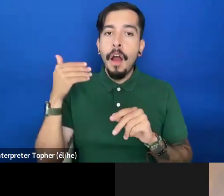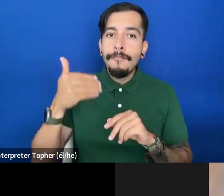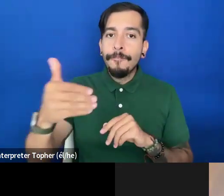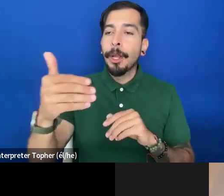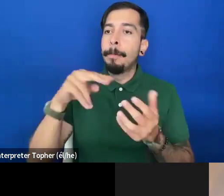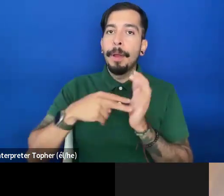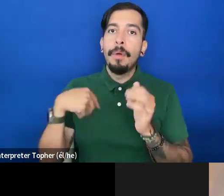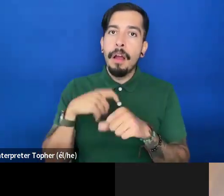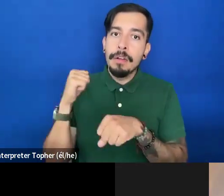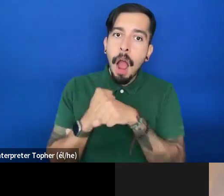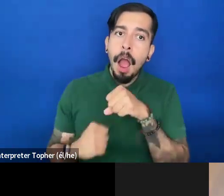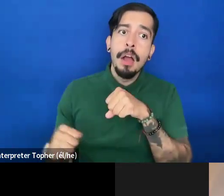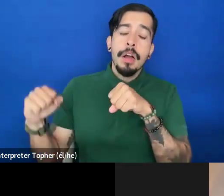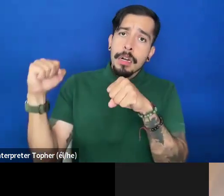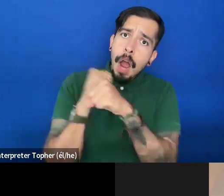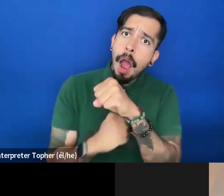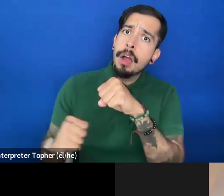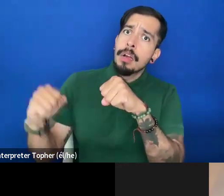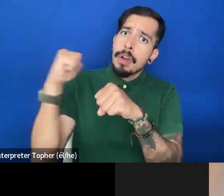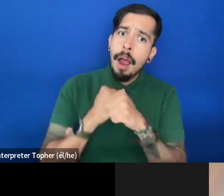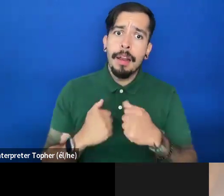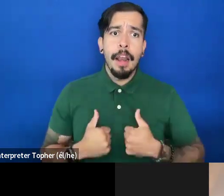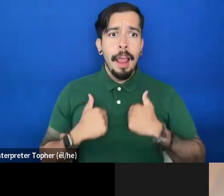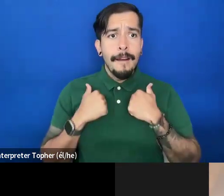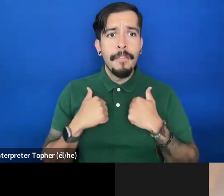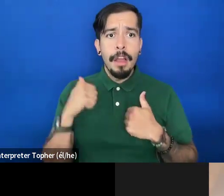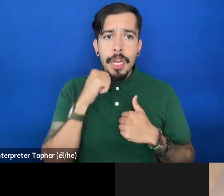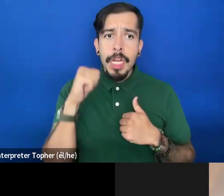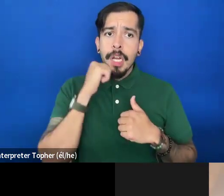with everything we got, that we don't get a break most of the time,